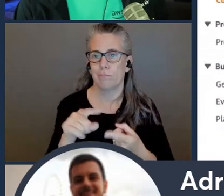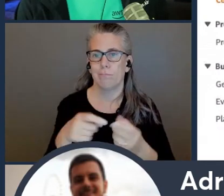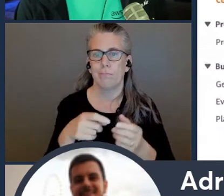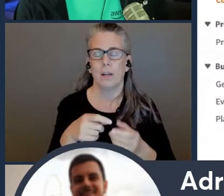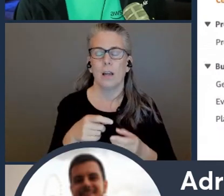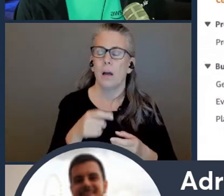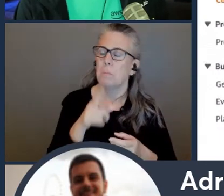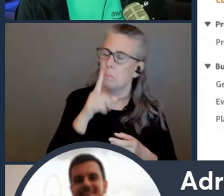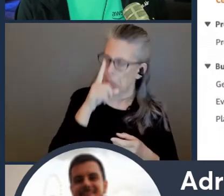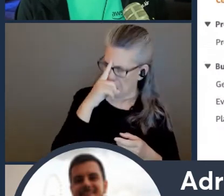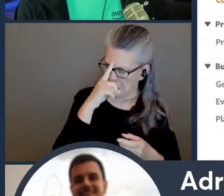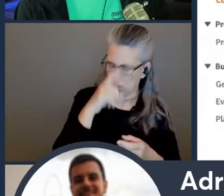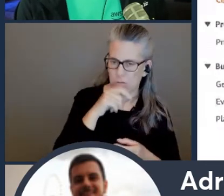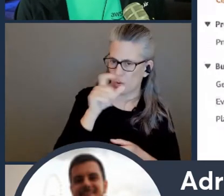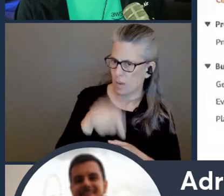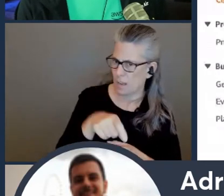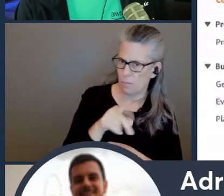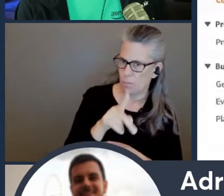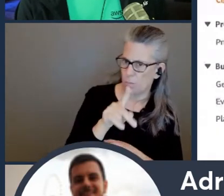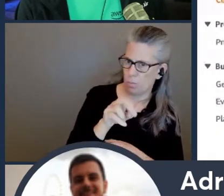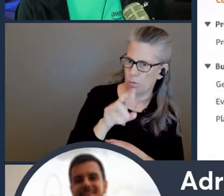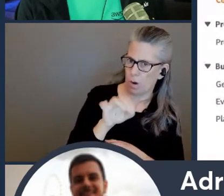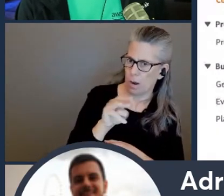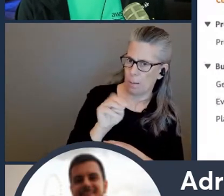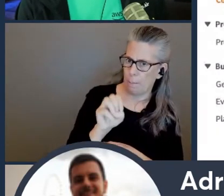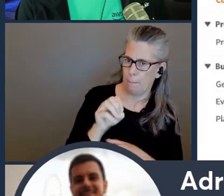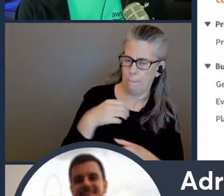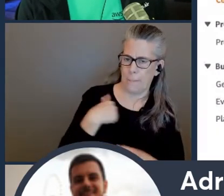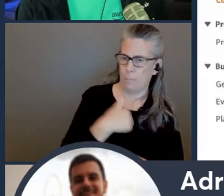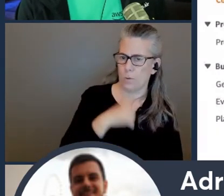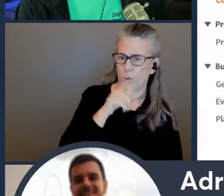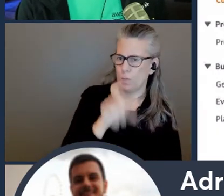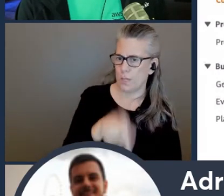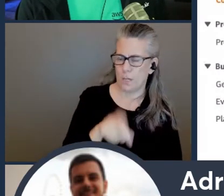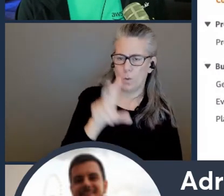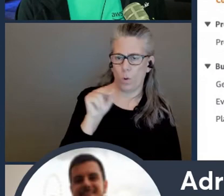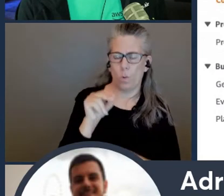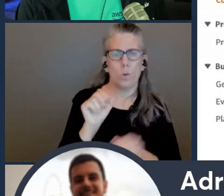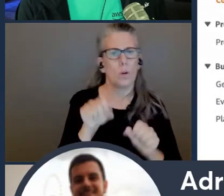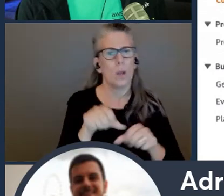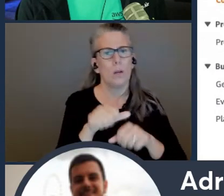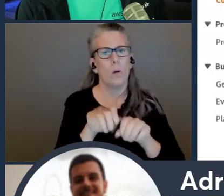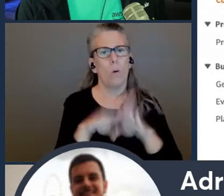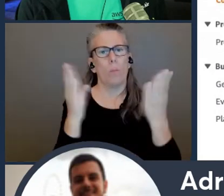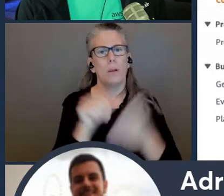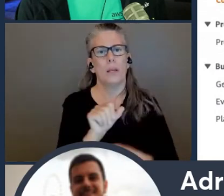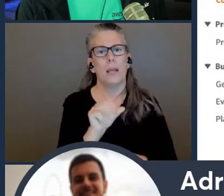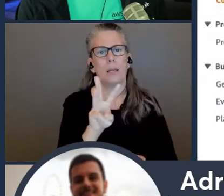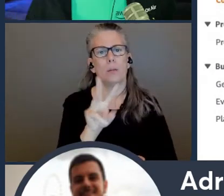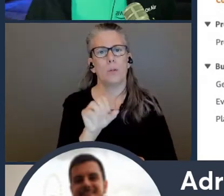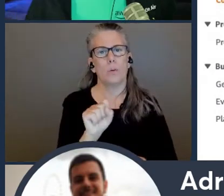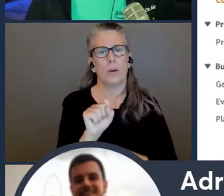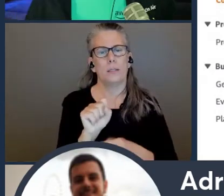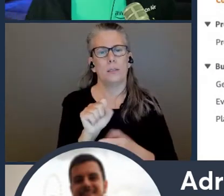You can just open an AWS account and use a use CodeGuru. But that leads us into an interesting question